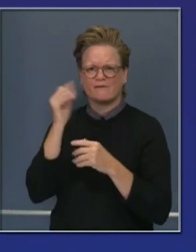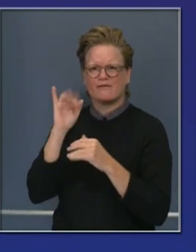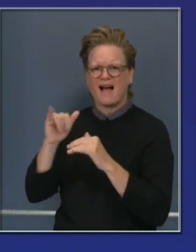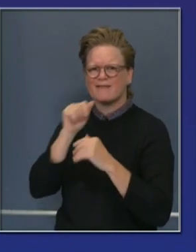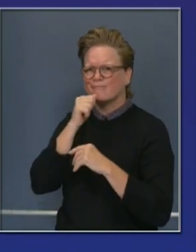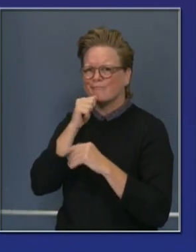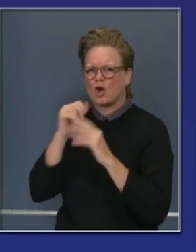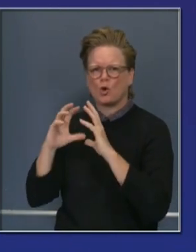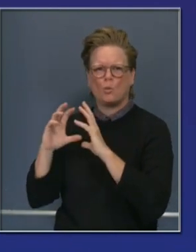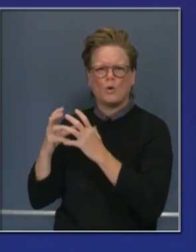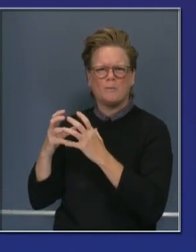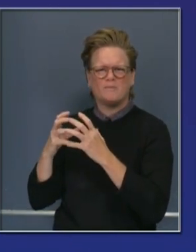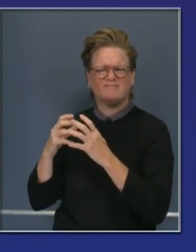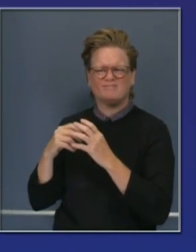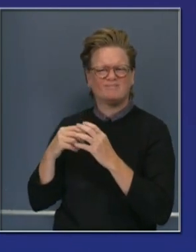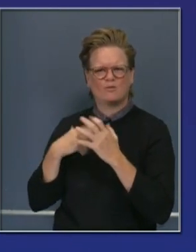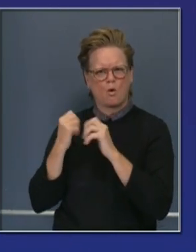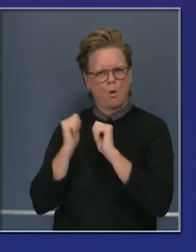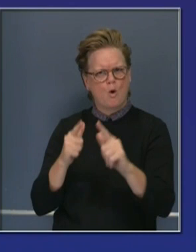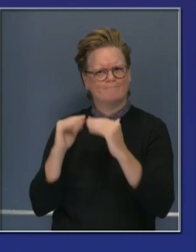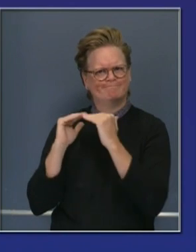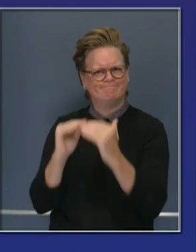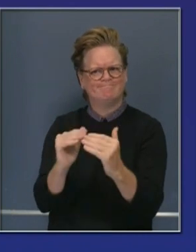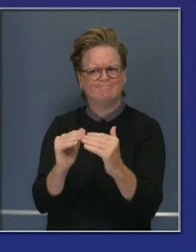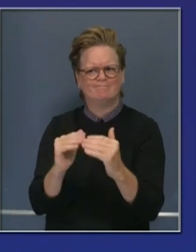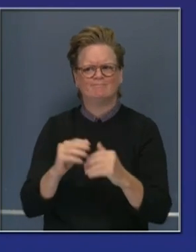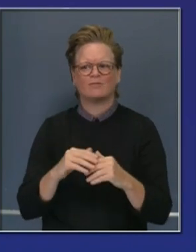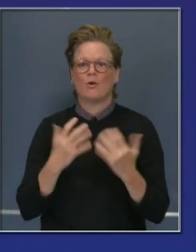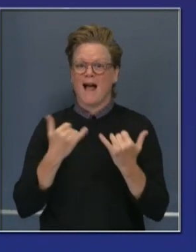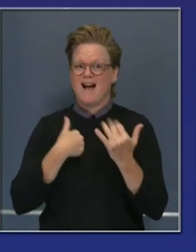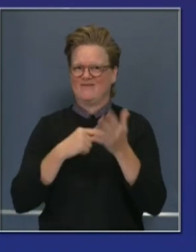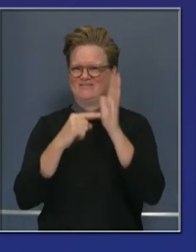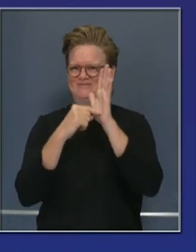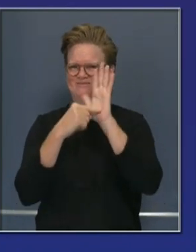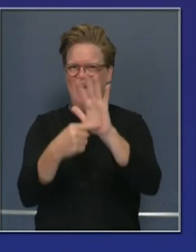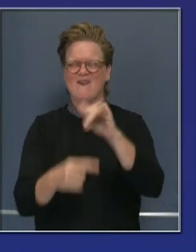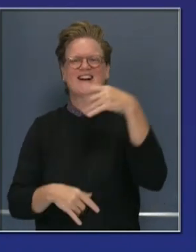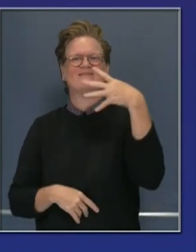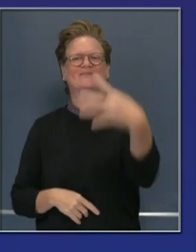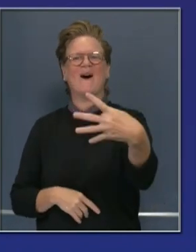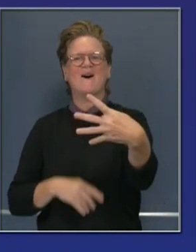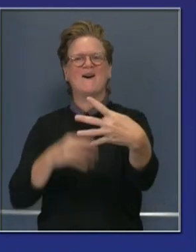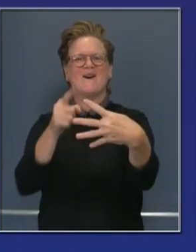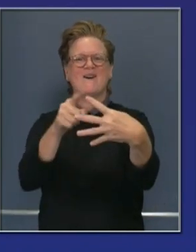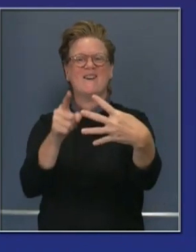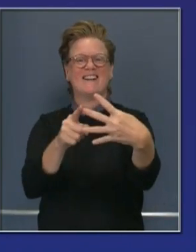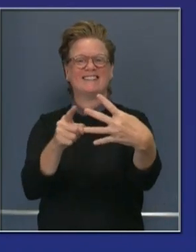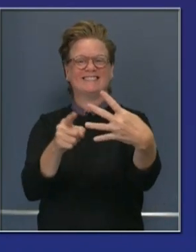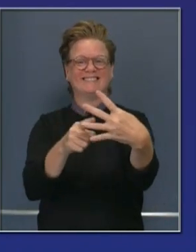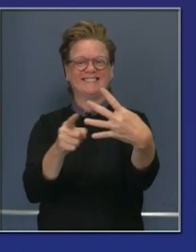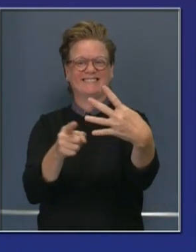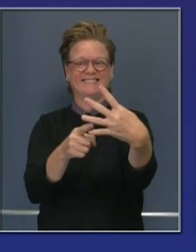DOING. THIS PASSIVITY AND TARGETED COMMUNITIES THAT WE ARE TESTING BECAUSE WE DO NOT WANT TO SEE PEOPLE GAIN THESE NUMBERS. HERE'S WHAT WE ARE LOOKING AT.